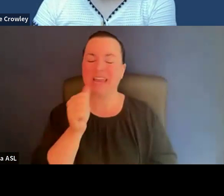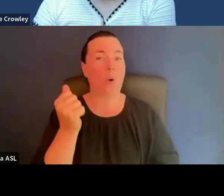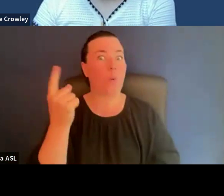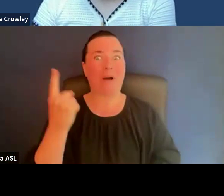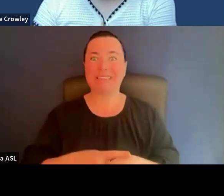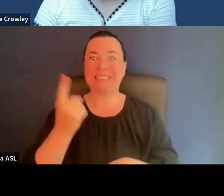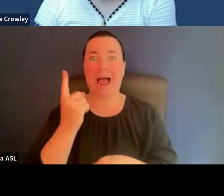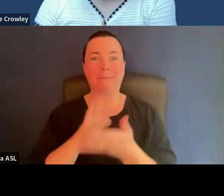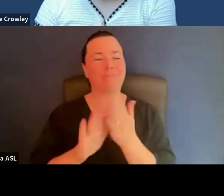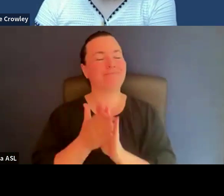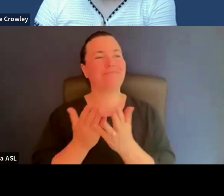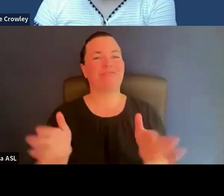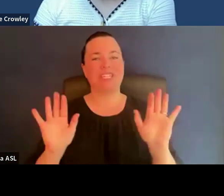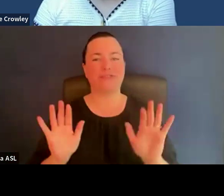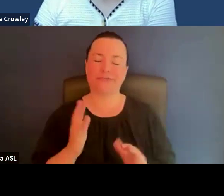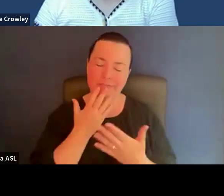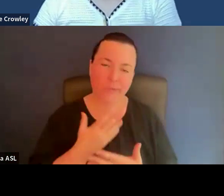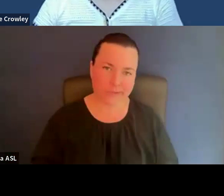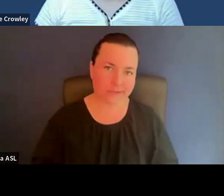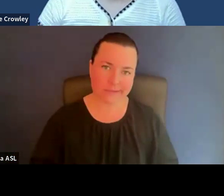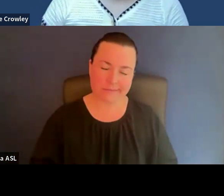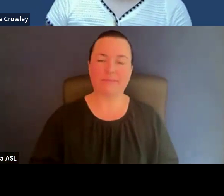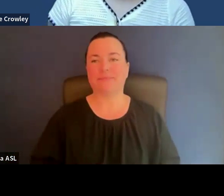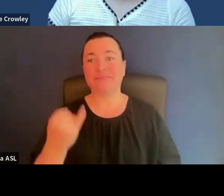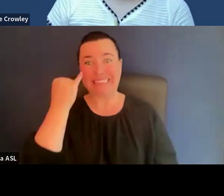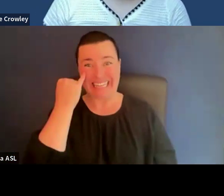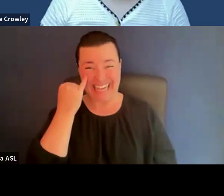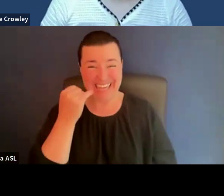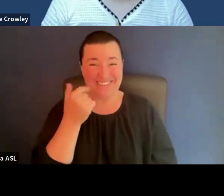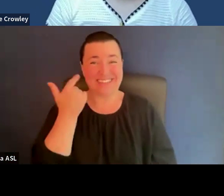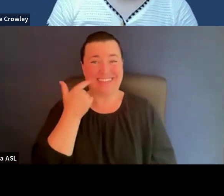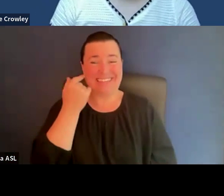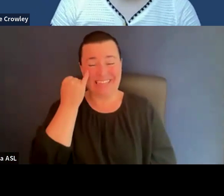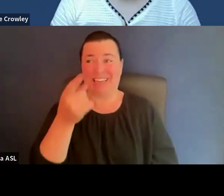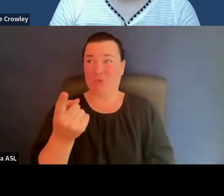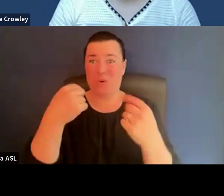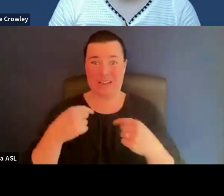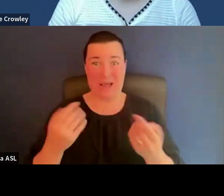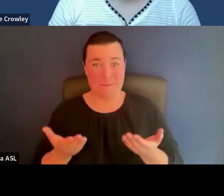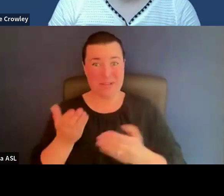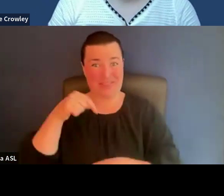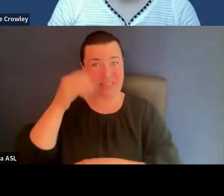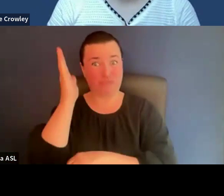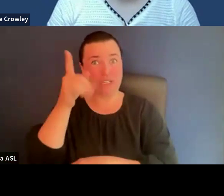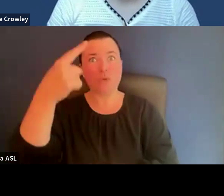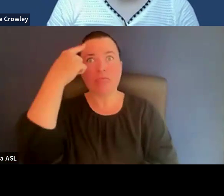So if you came here to listen to us speak and you thought you'd get the answer,